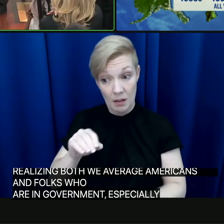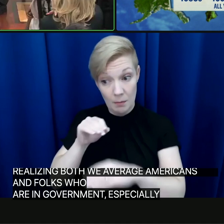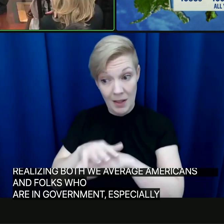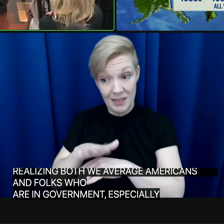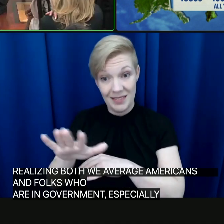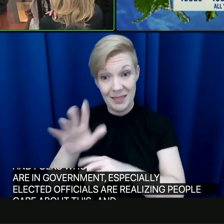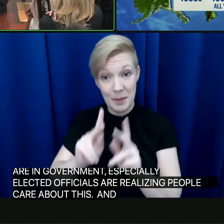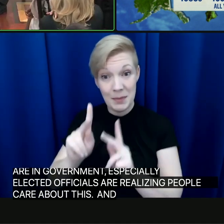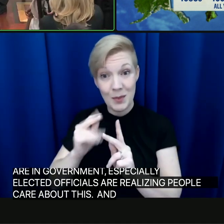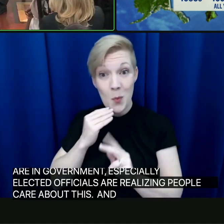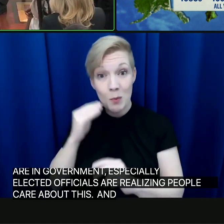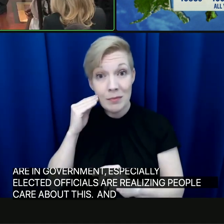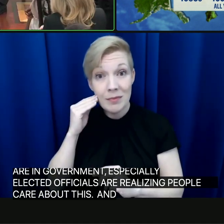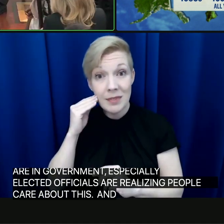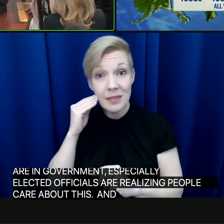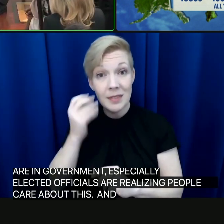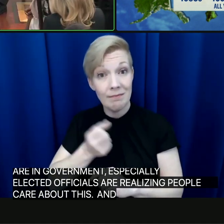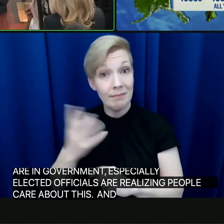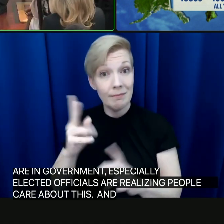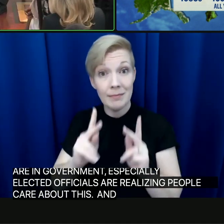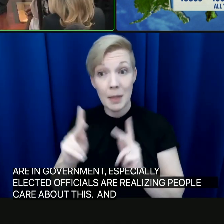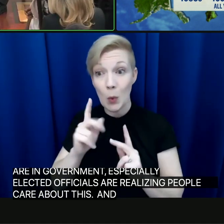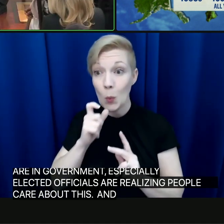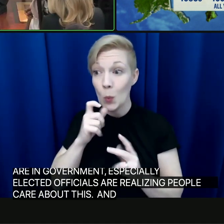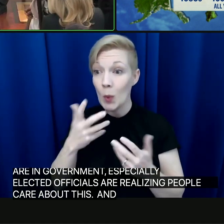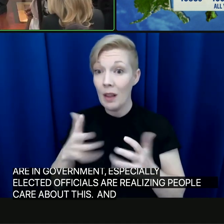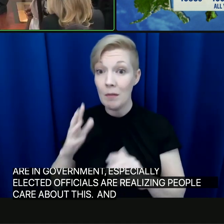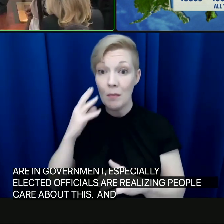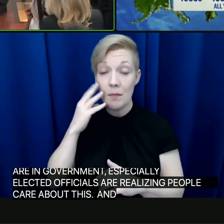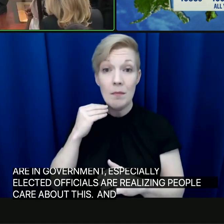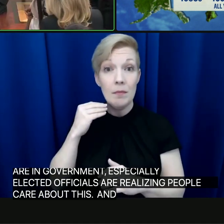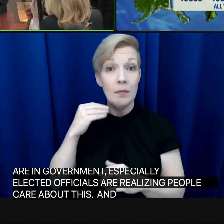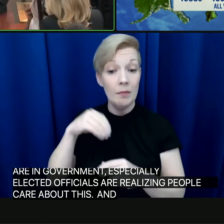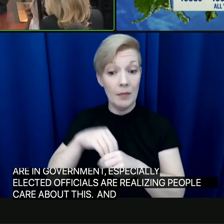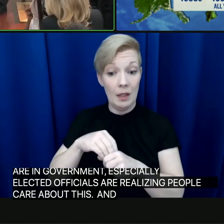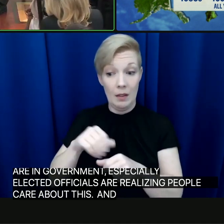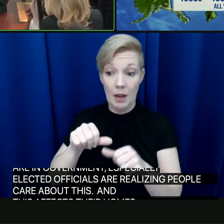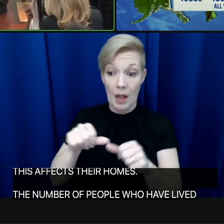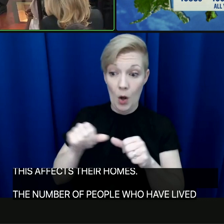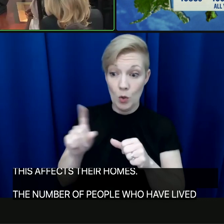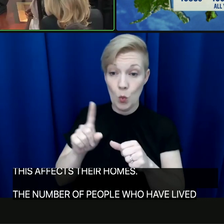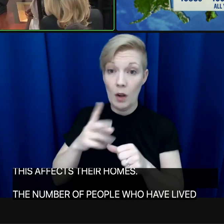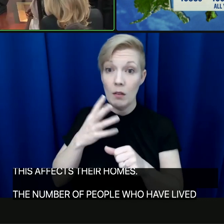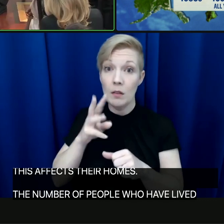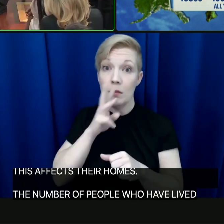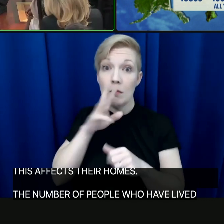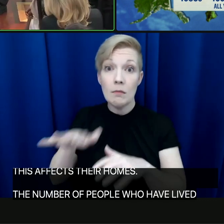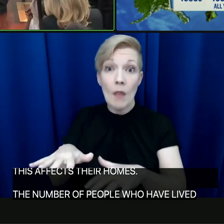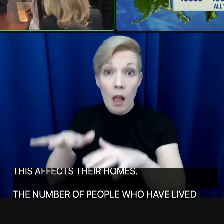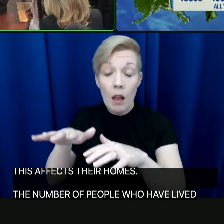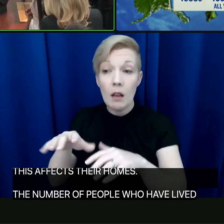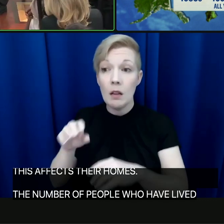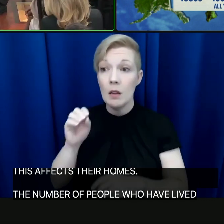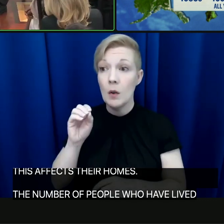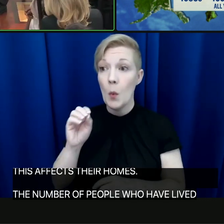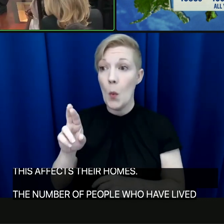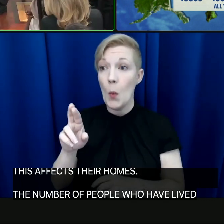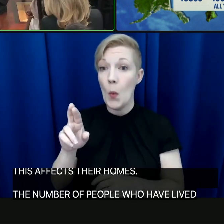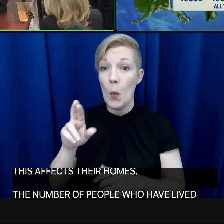You know, the number of people who have lived in in areas of floodplains or in the what we used to call tornado alley,